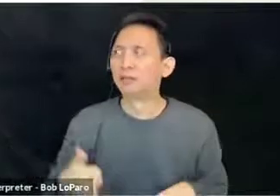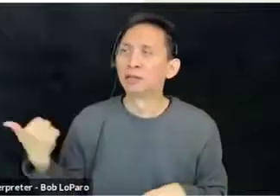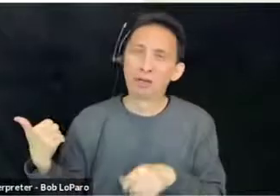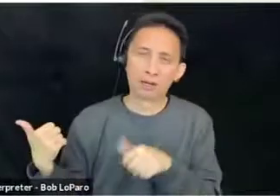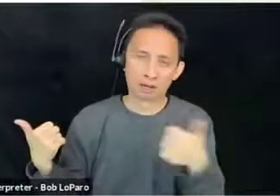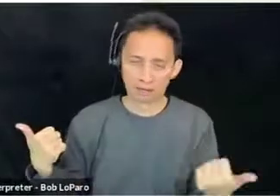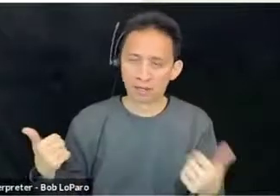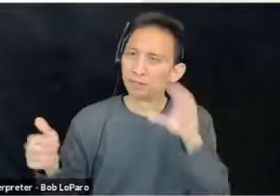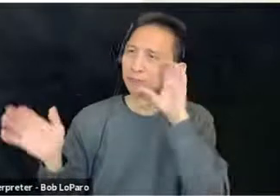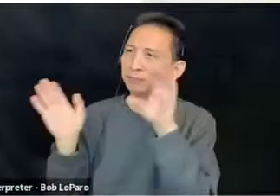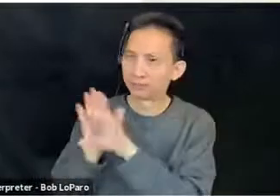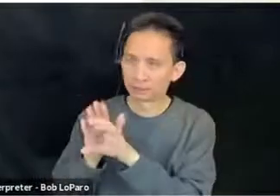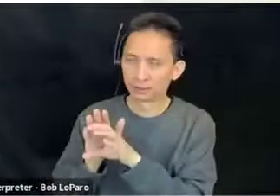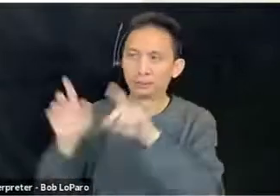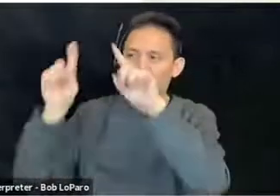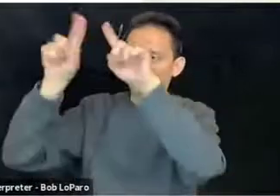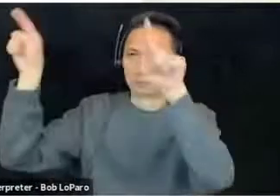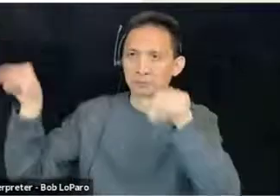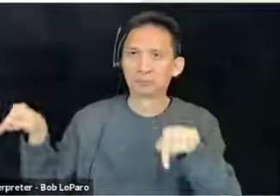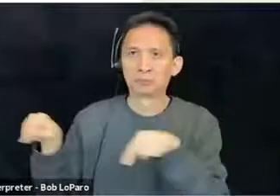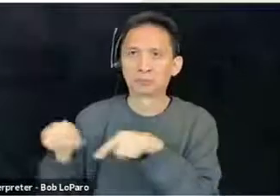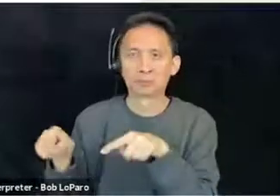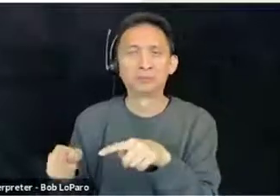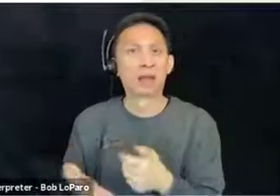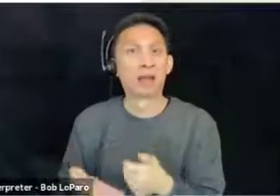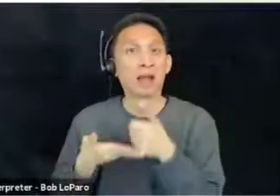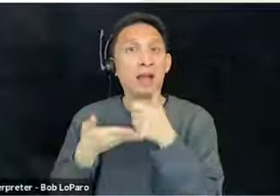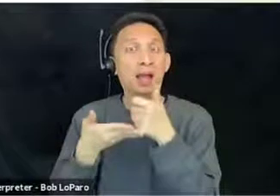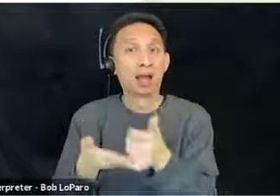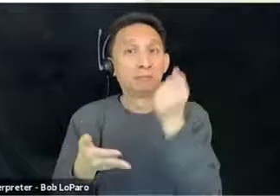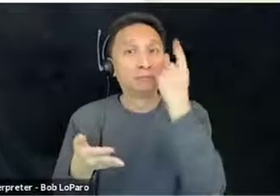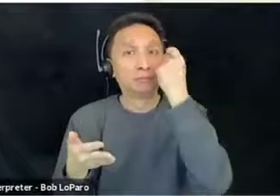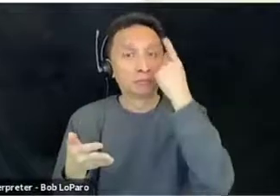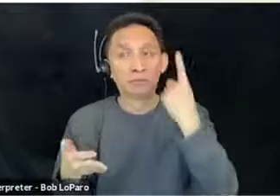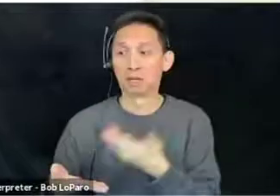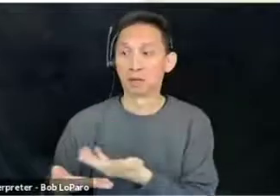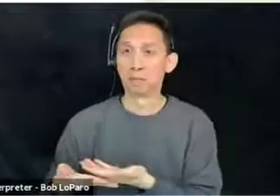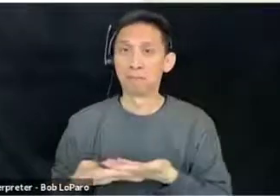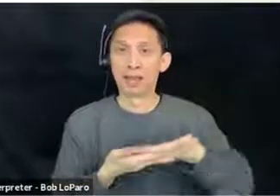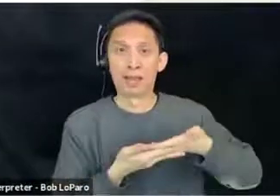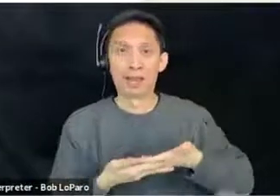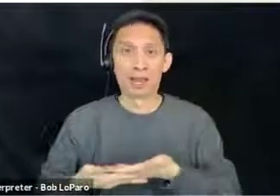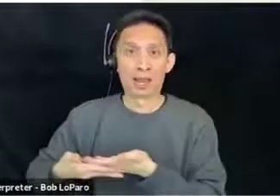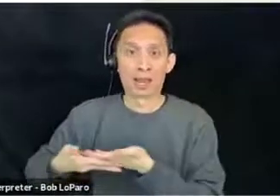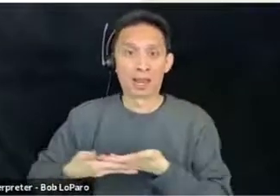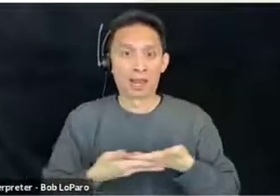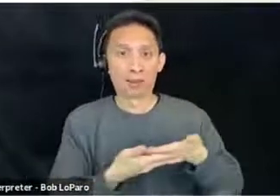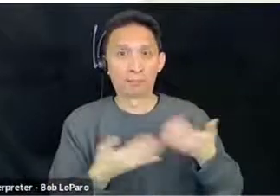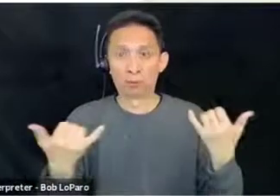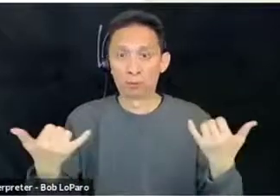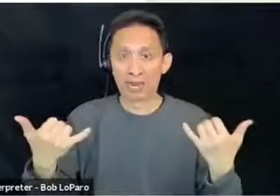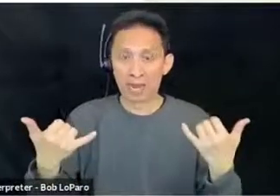to help raise awareness about how a baby today may receive a diagnosis of a peroxisomal disorder.